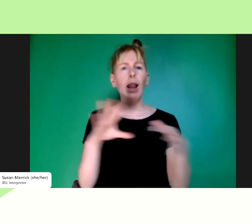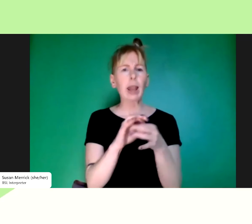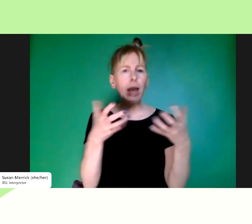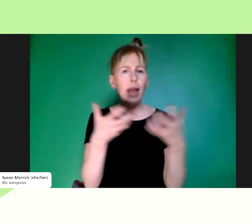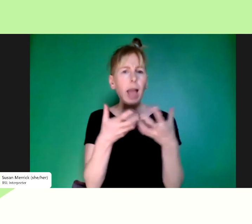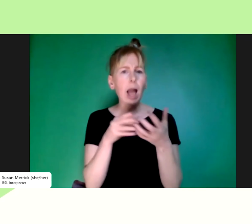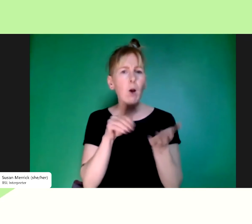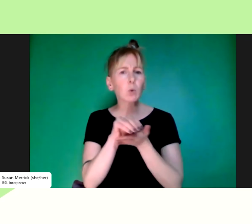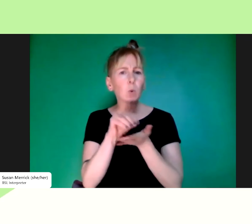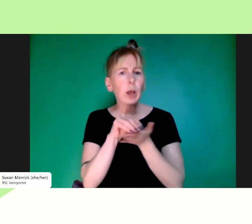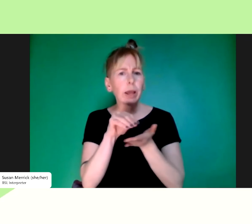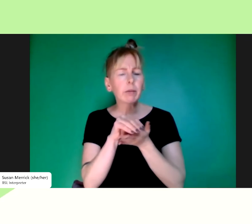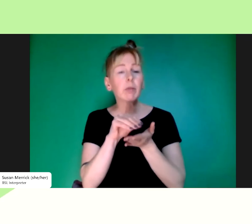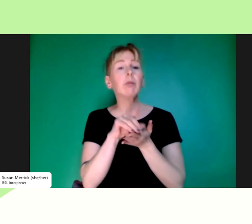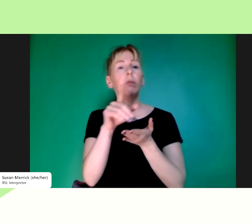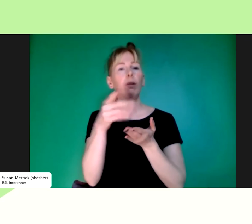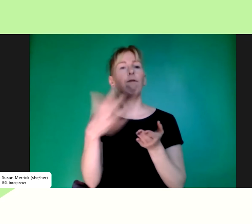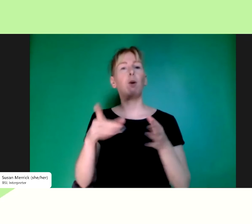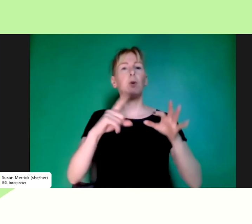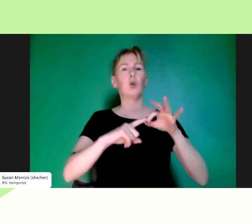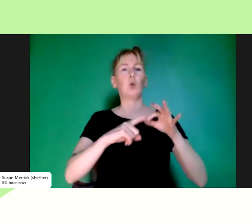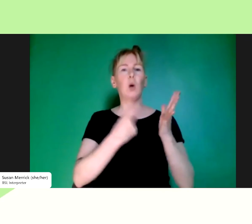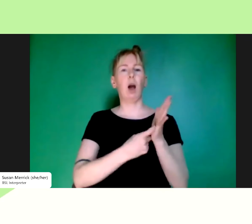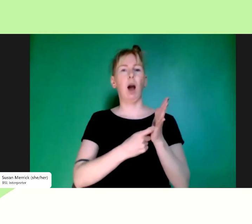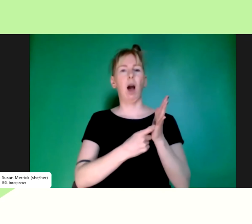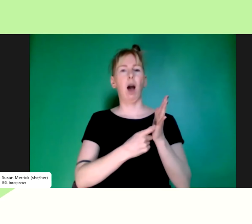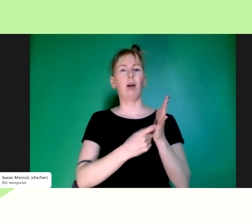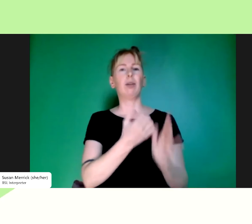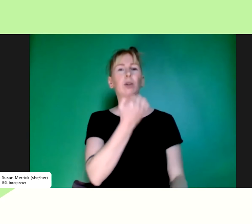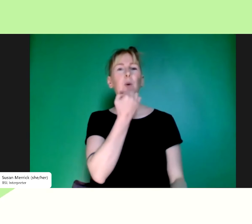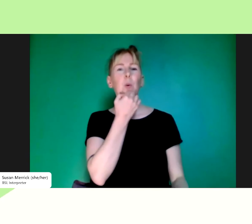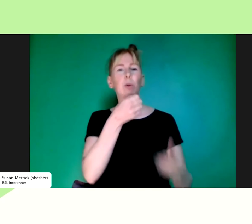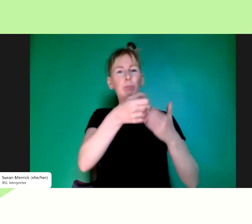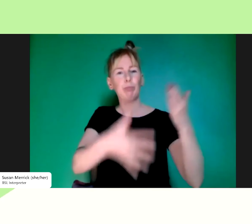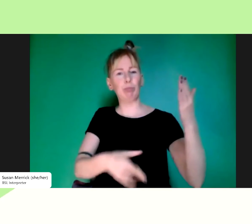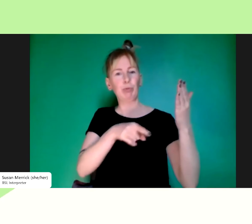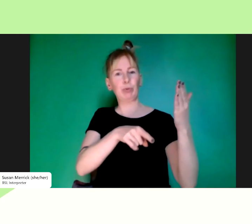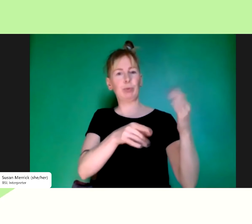And finally, a huge thank you to our amazing speakers Morgan, Jack and Khanyisile,